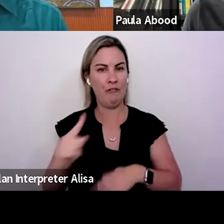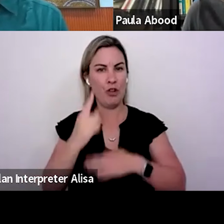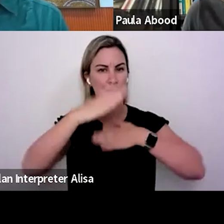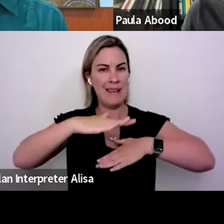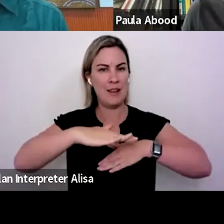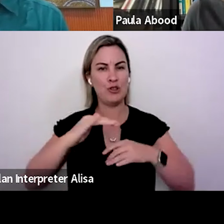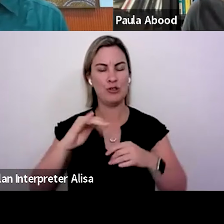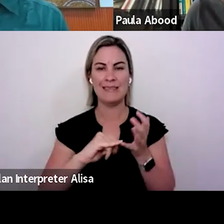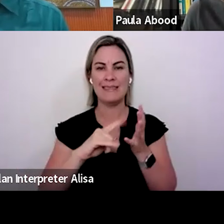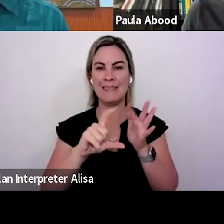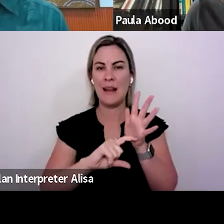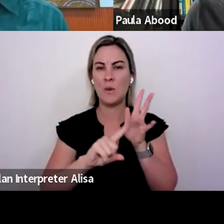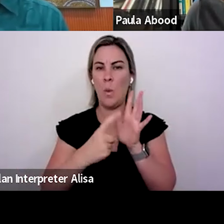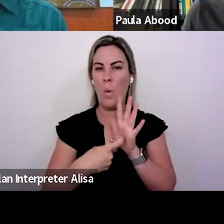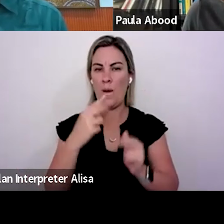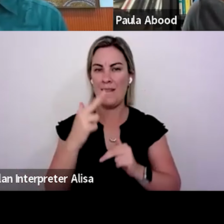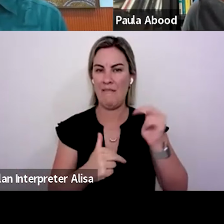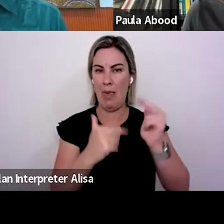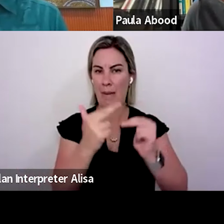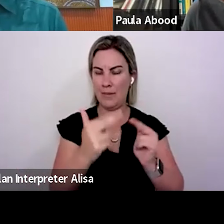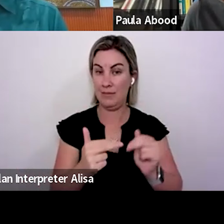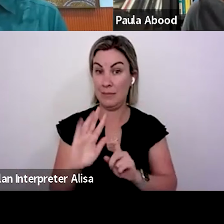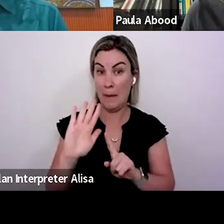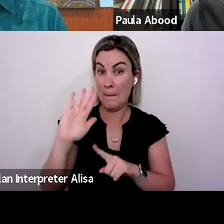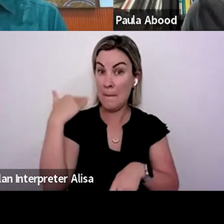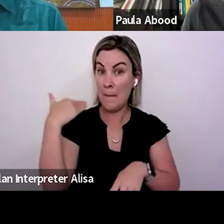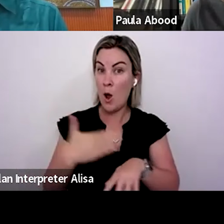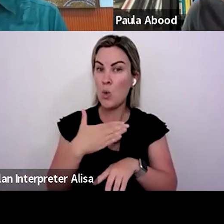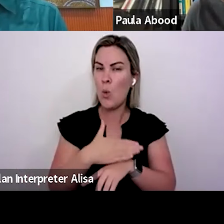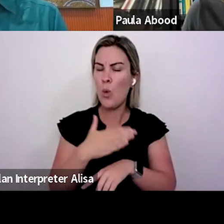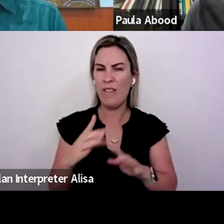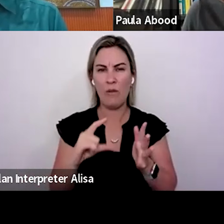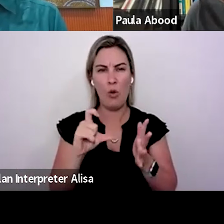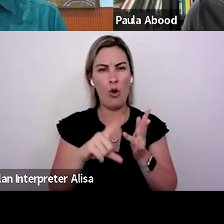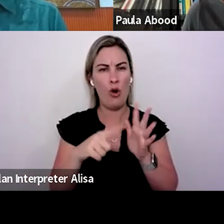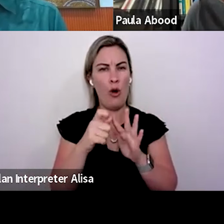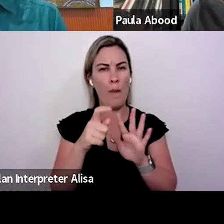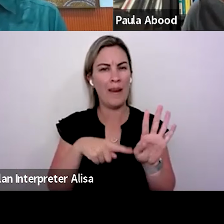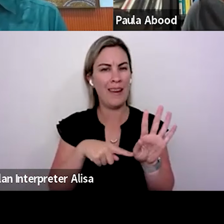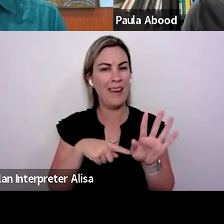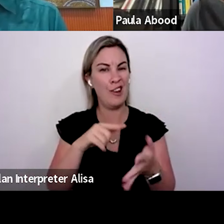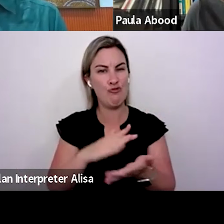Patricia previously worked at the copyright agency, Viscopy, as the Indigenous Engagement Manager.